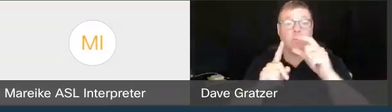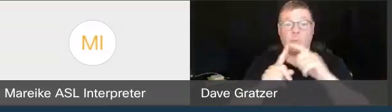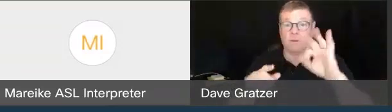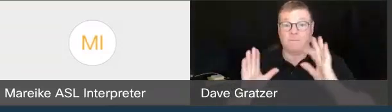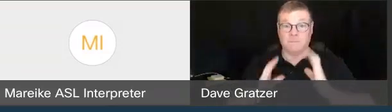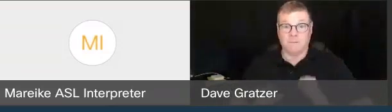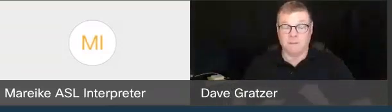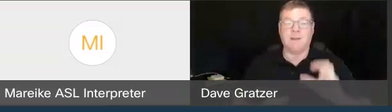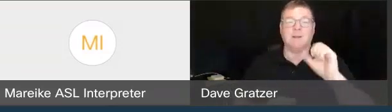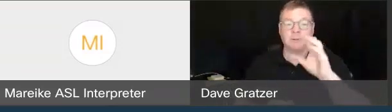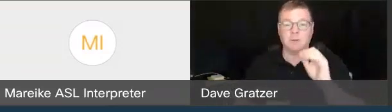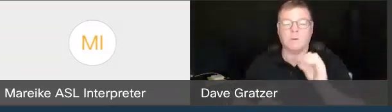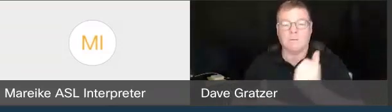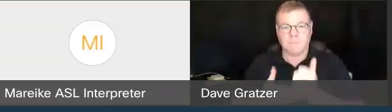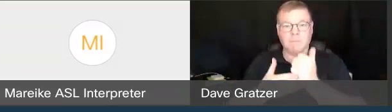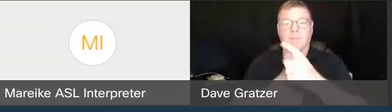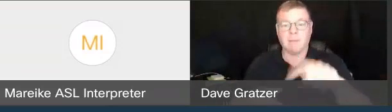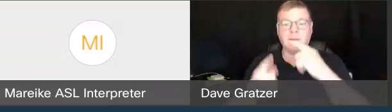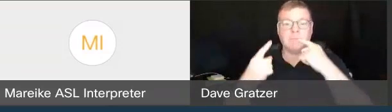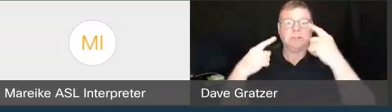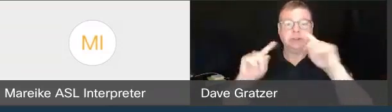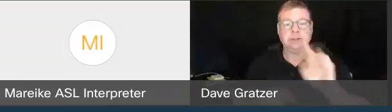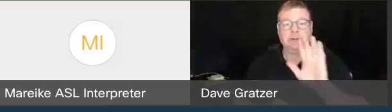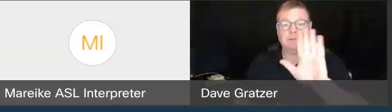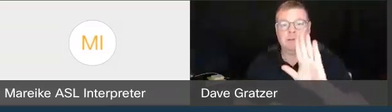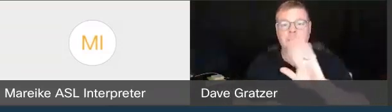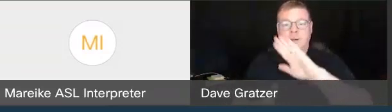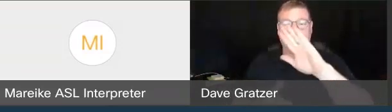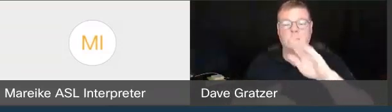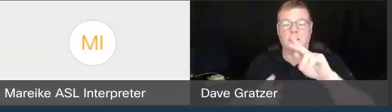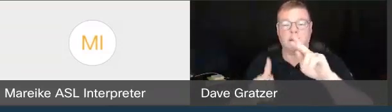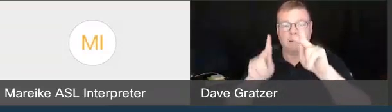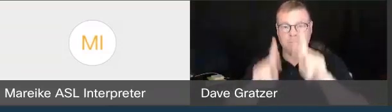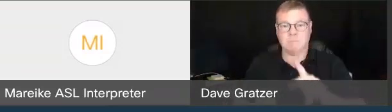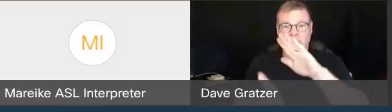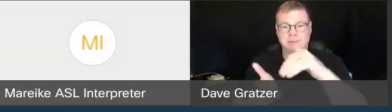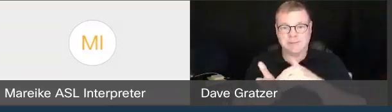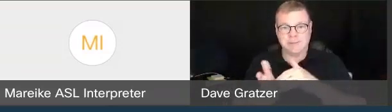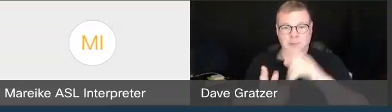so we can help them achieve their own person centered goals ACT is also really